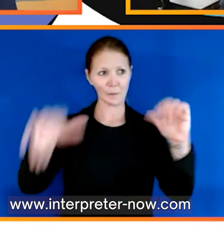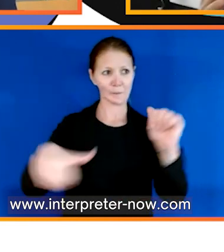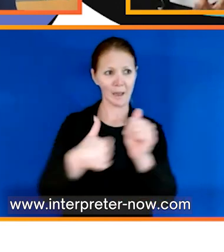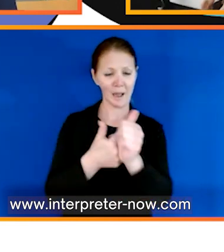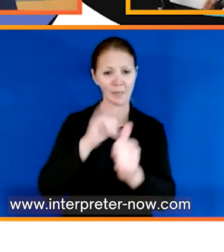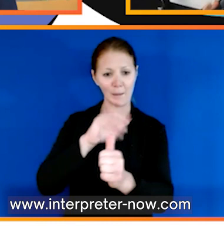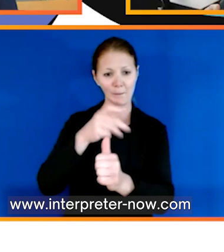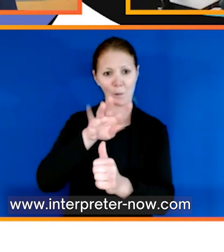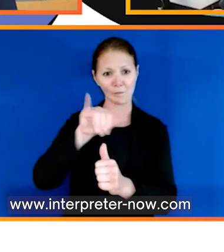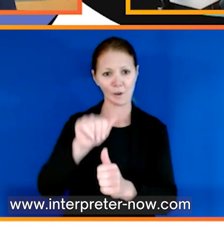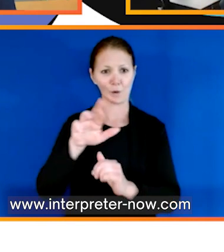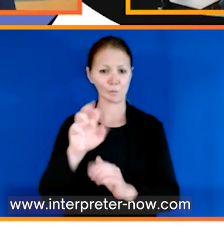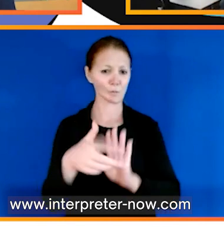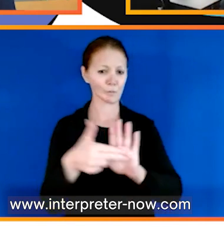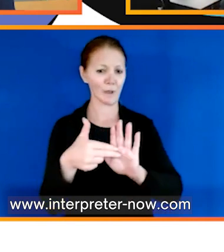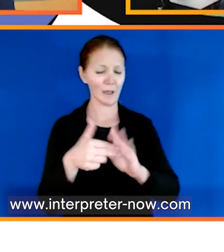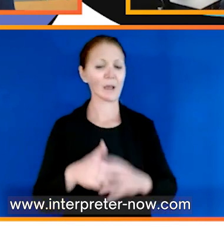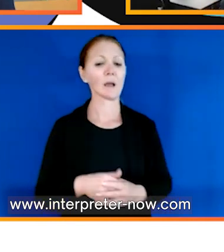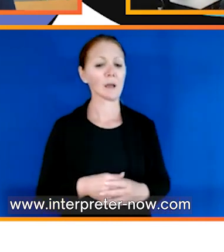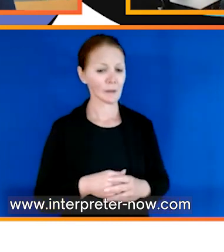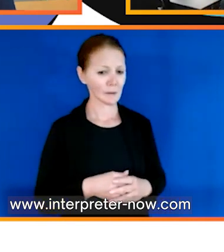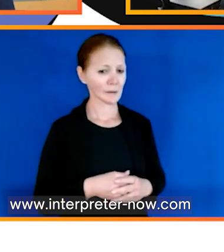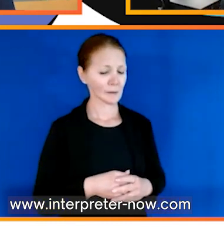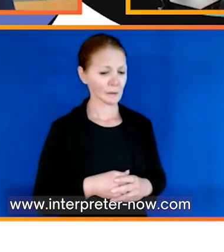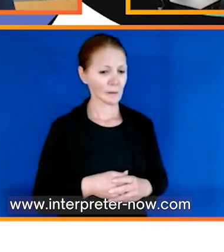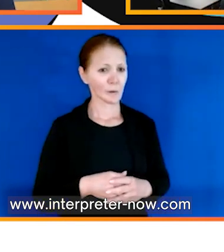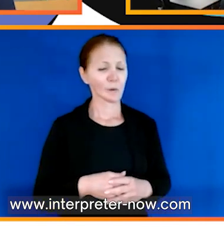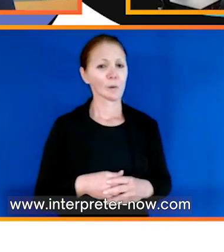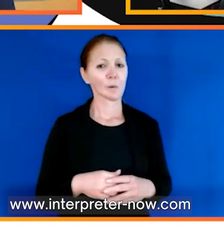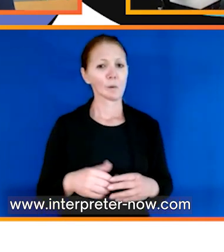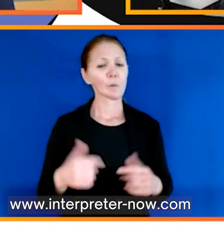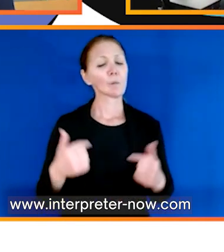What's the expanded vision behind the Empovia rebrand? Yeah.